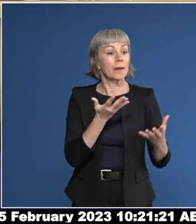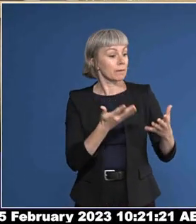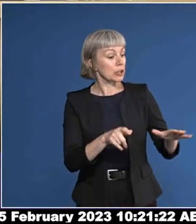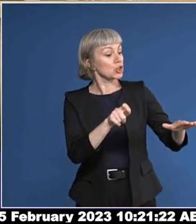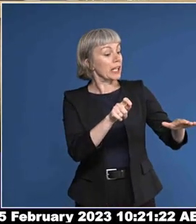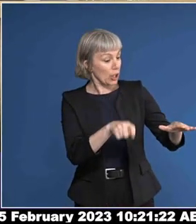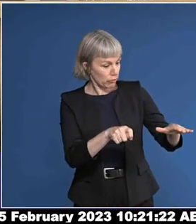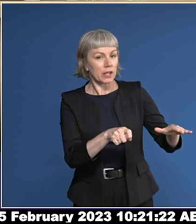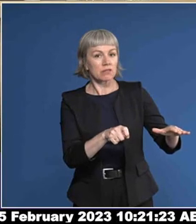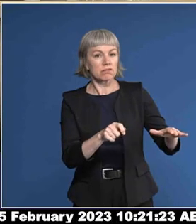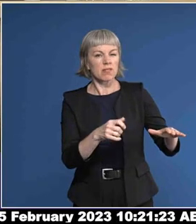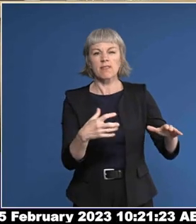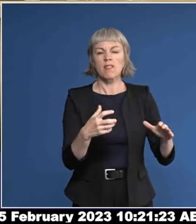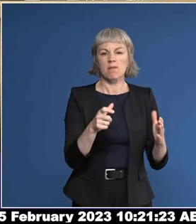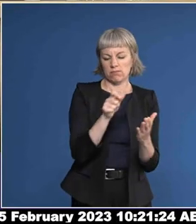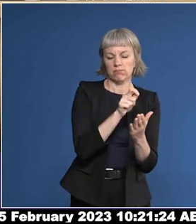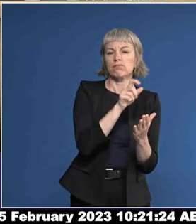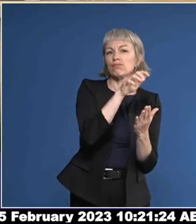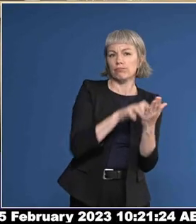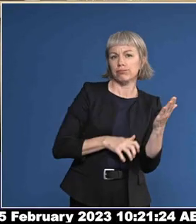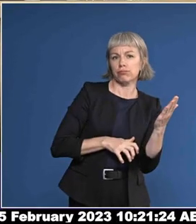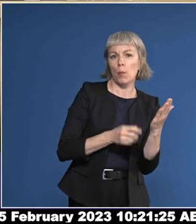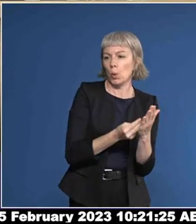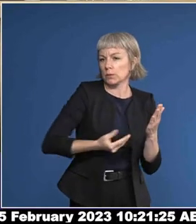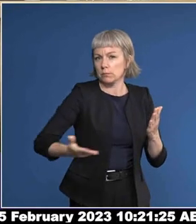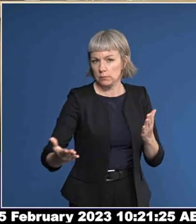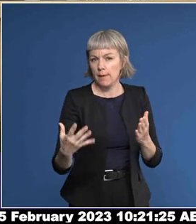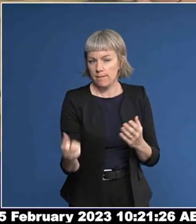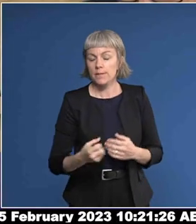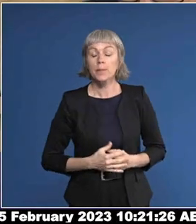So yesterday - I don't know if any of you are aware of this, that the University of